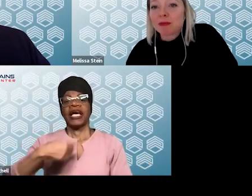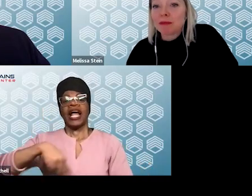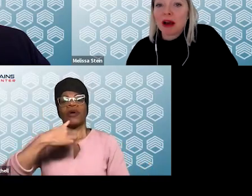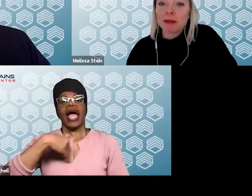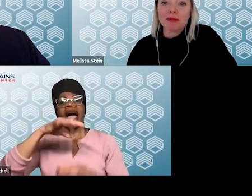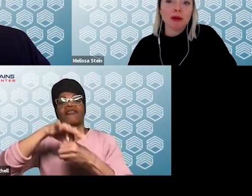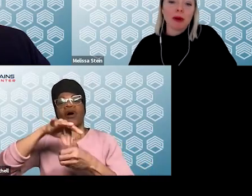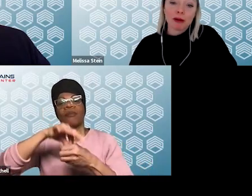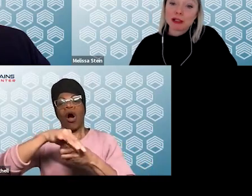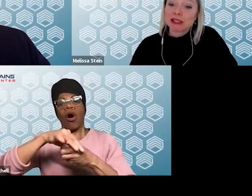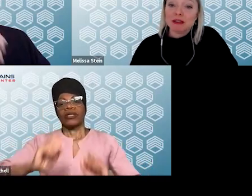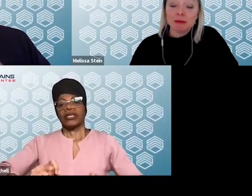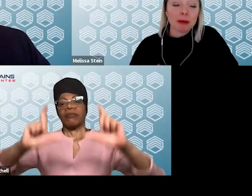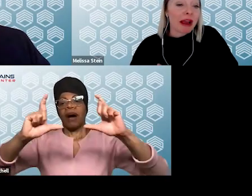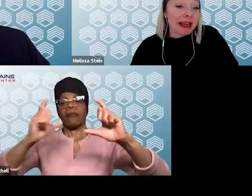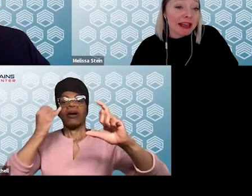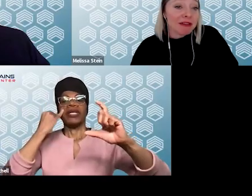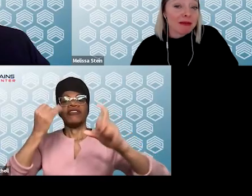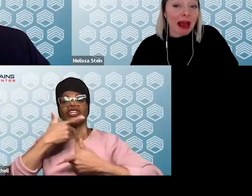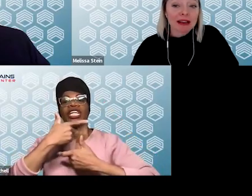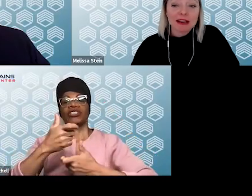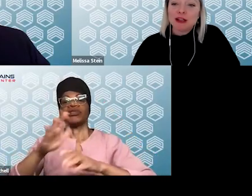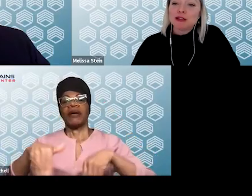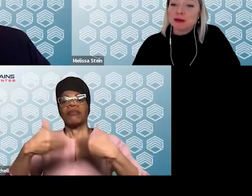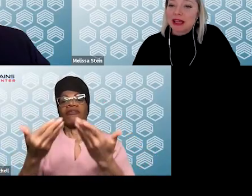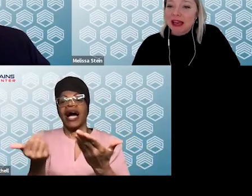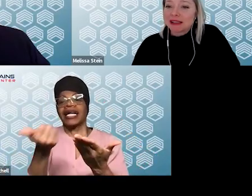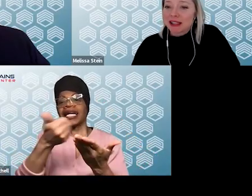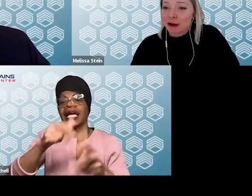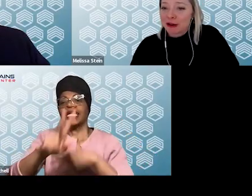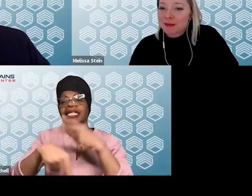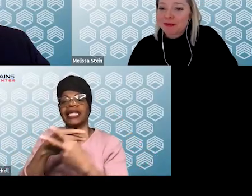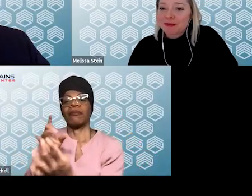that just popped up if you are interested in providing any feedback to the GAINS Center.